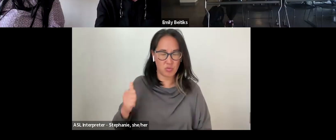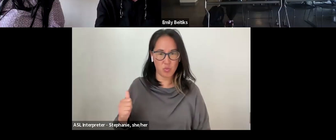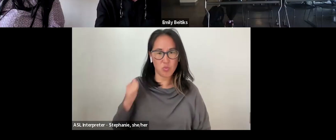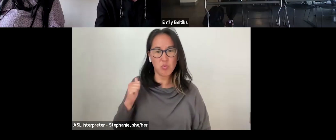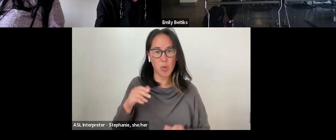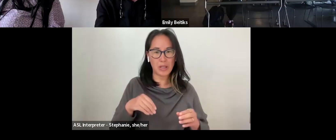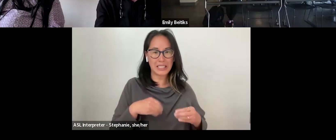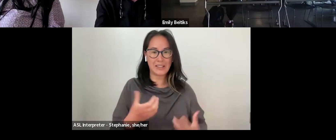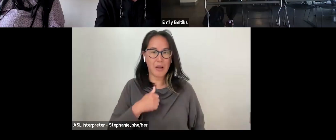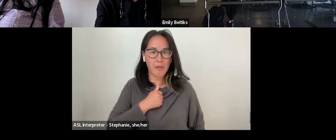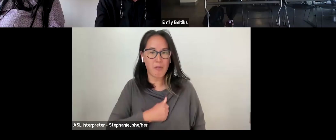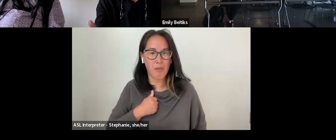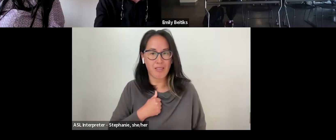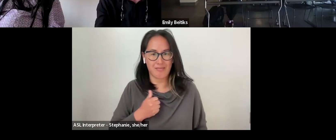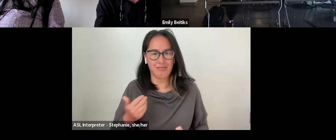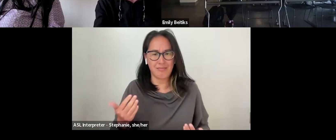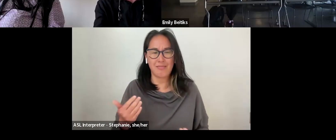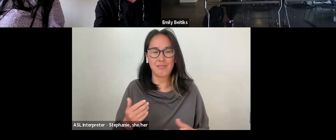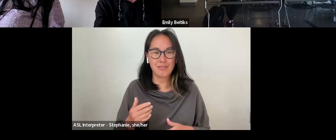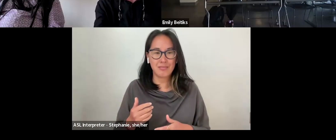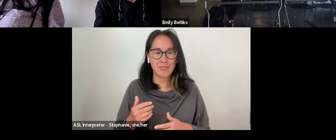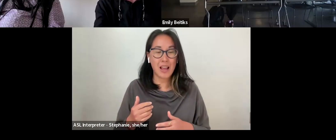The most amazing case of it --